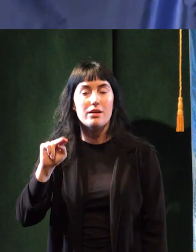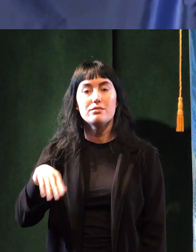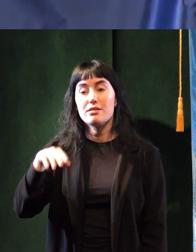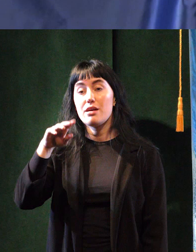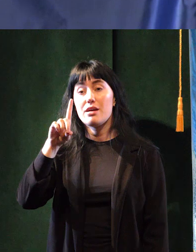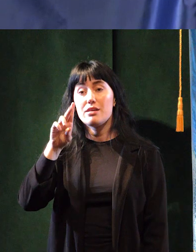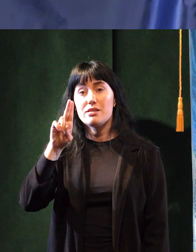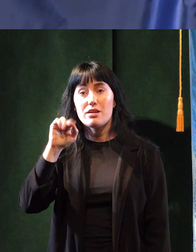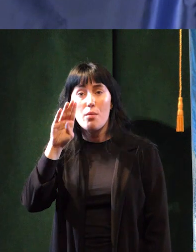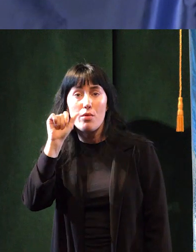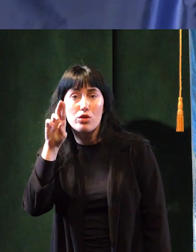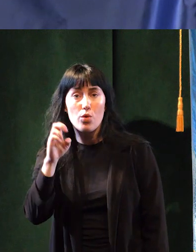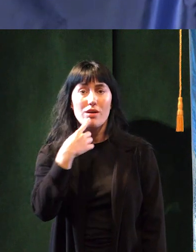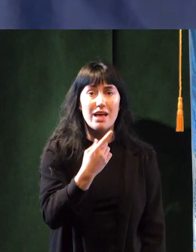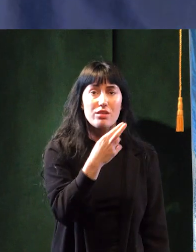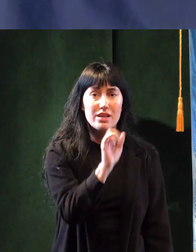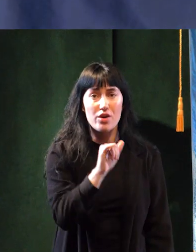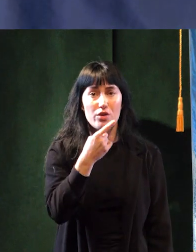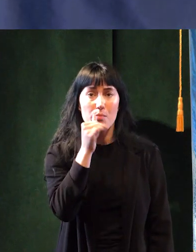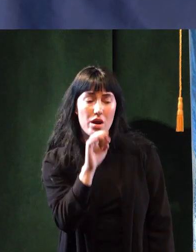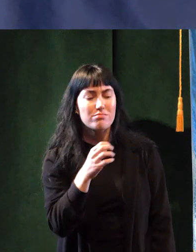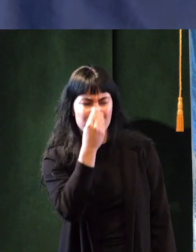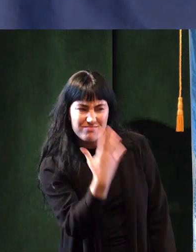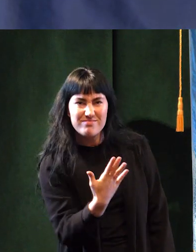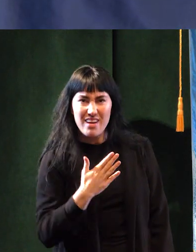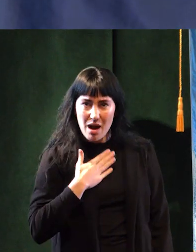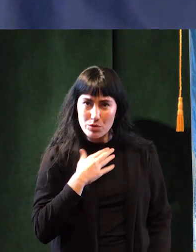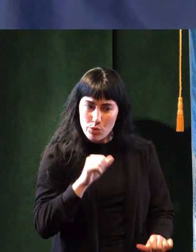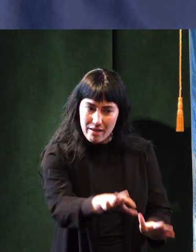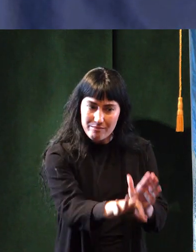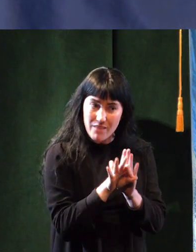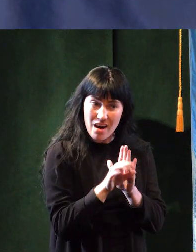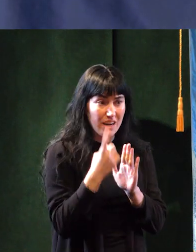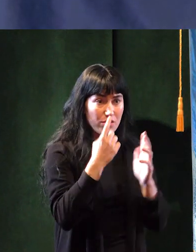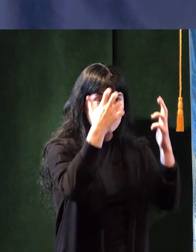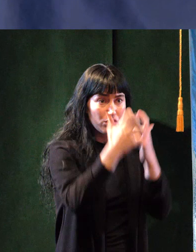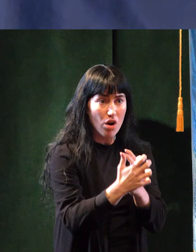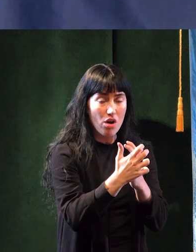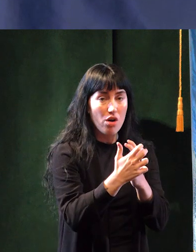tells Harry and Hermione happiness can be found even in the darkest of times if